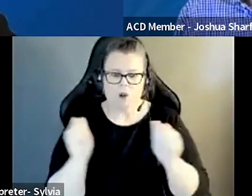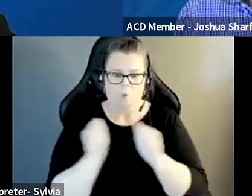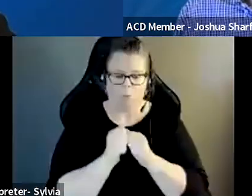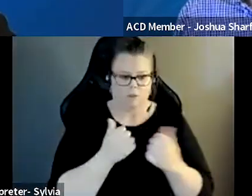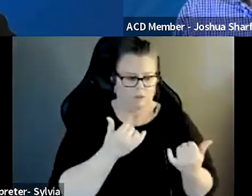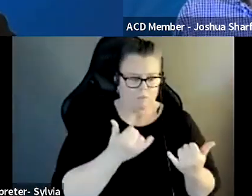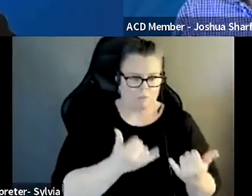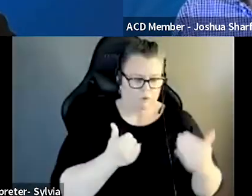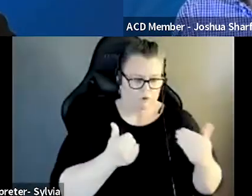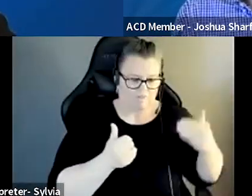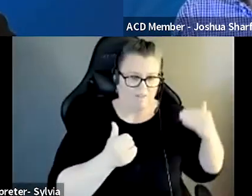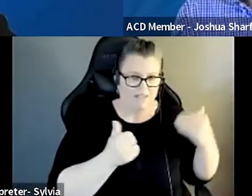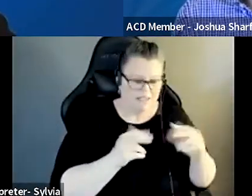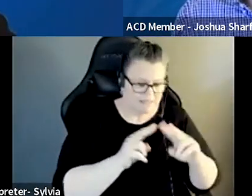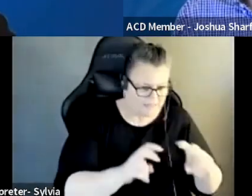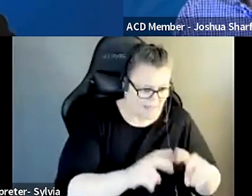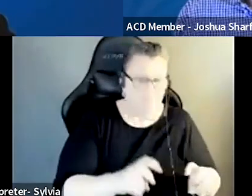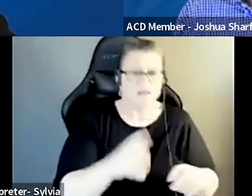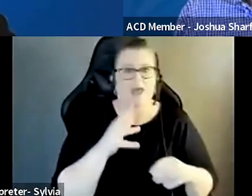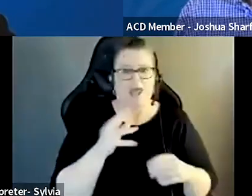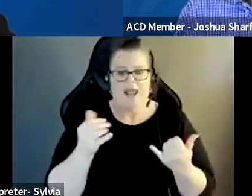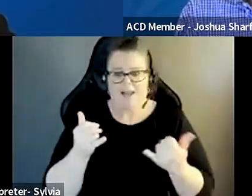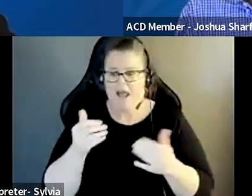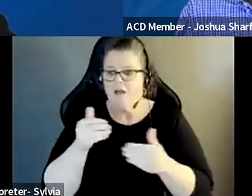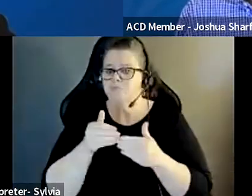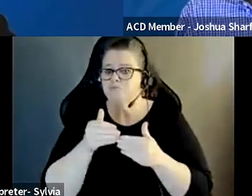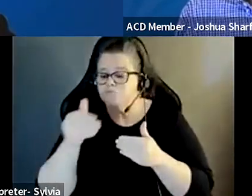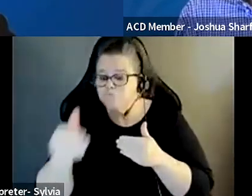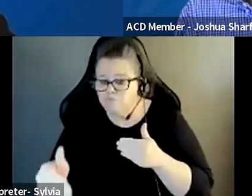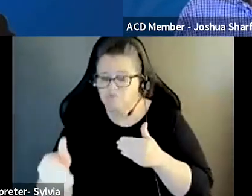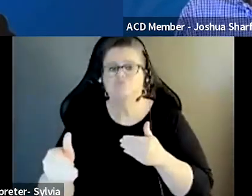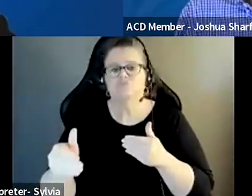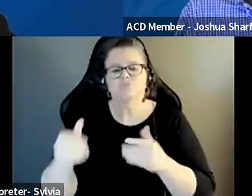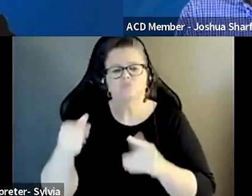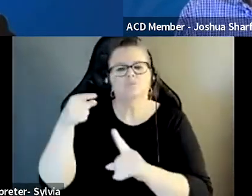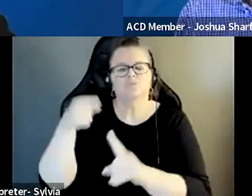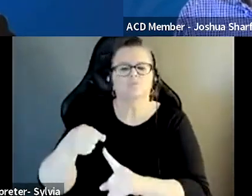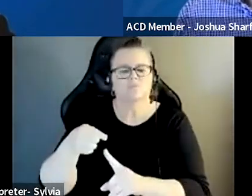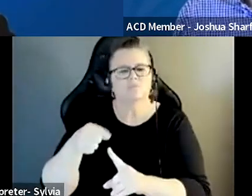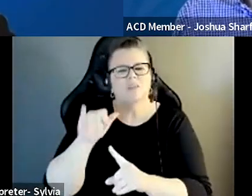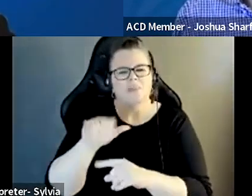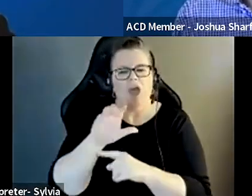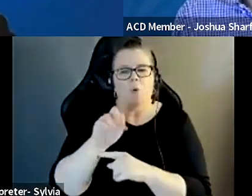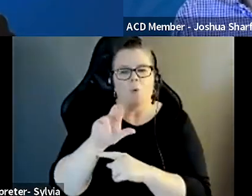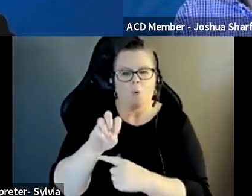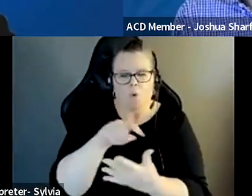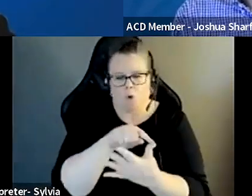that you imagine will follow vis-à-vis the court capabilities that you outlined in sort of this future